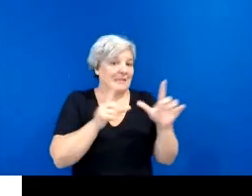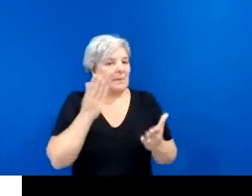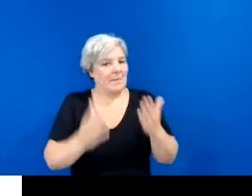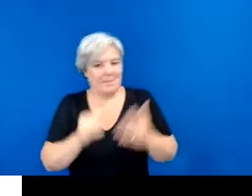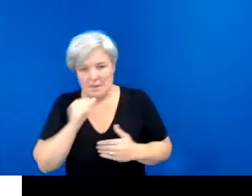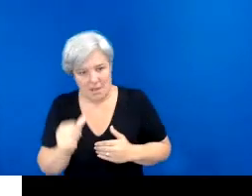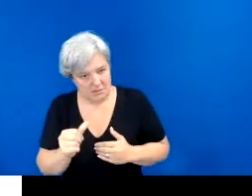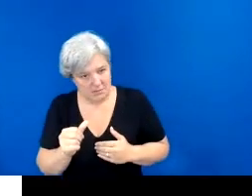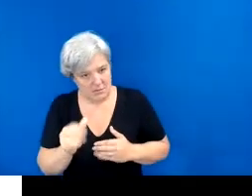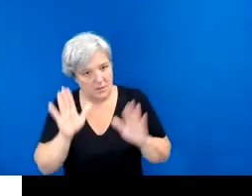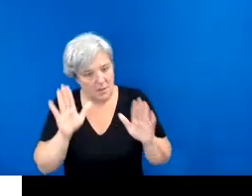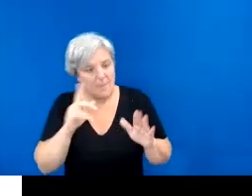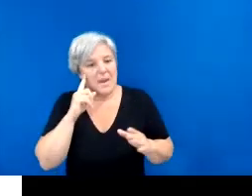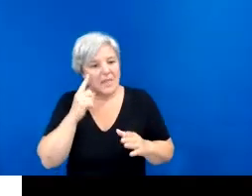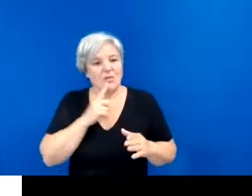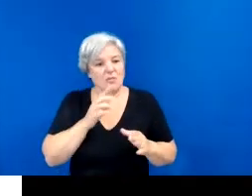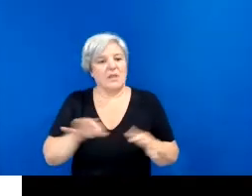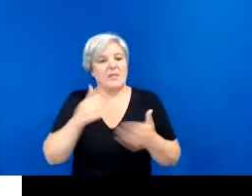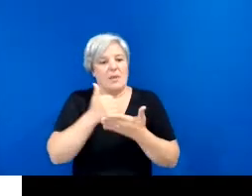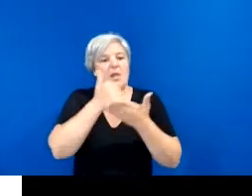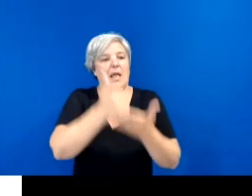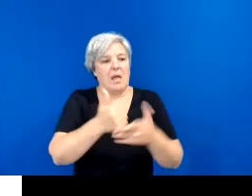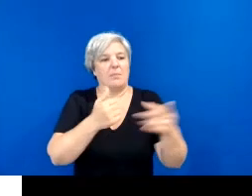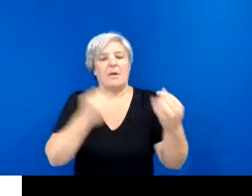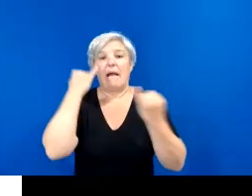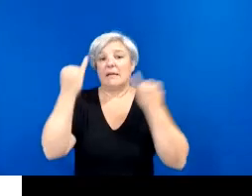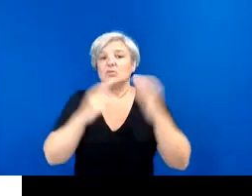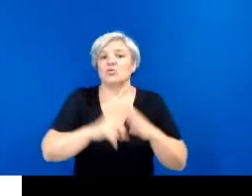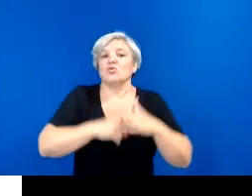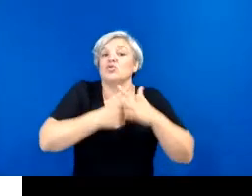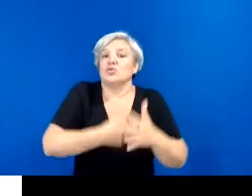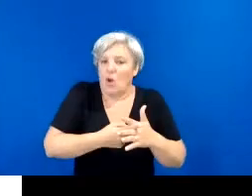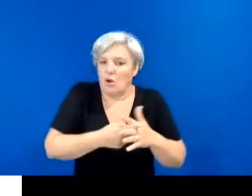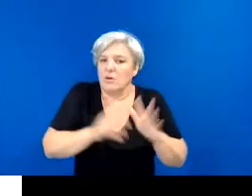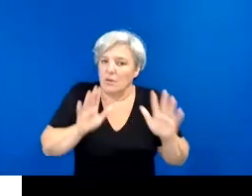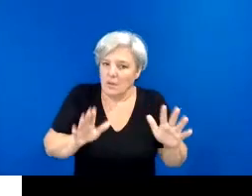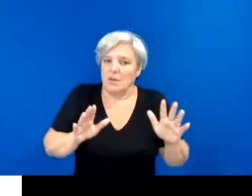but I think they're helpful with ideas for getting started on different parts of the IDEA framework,